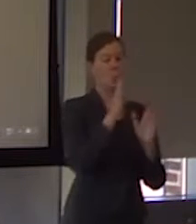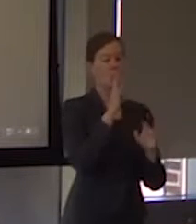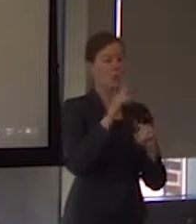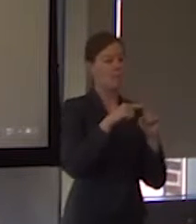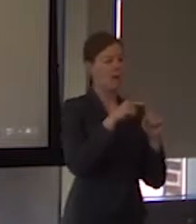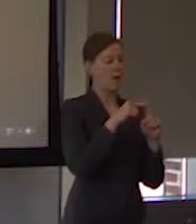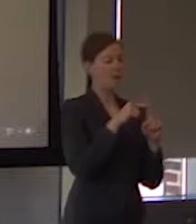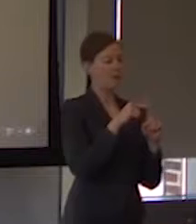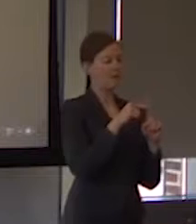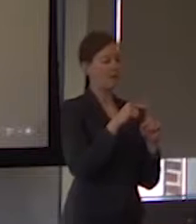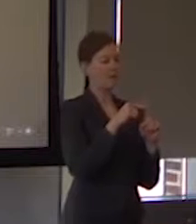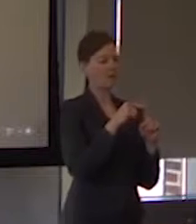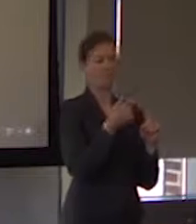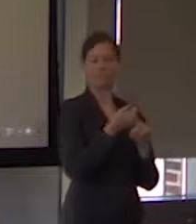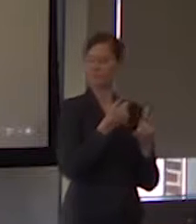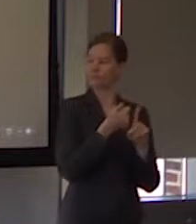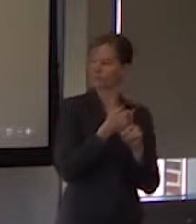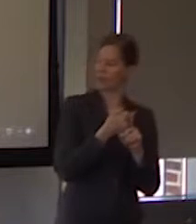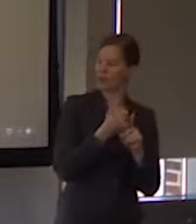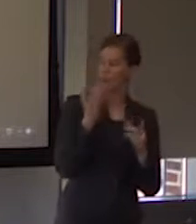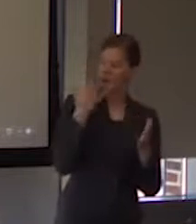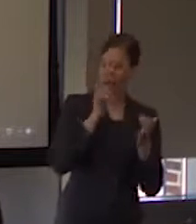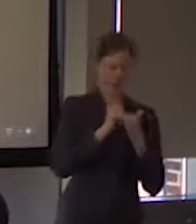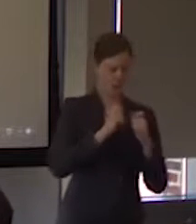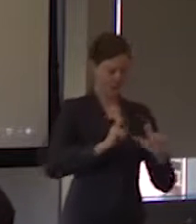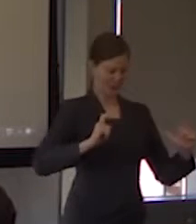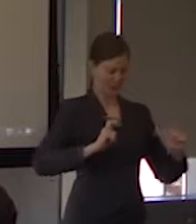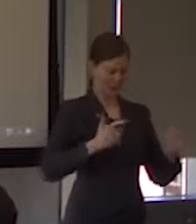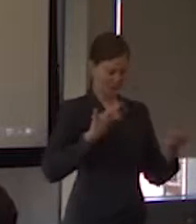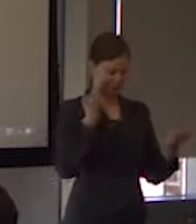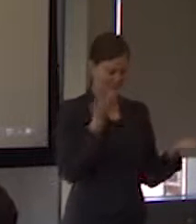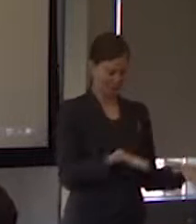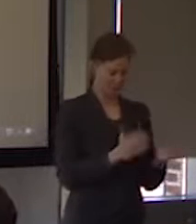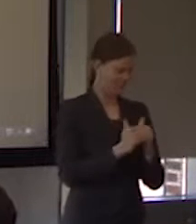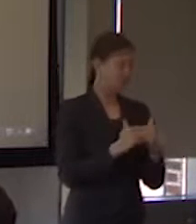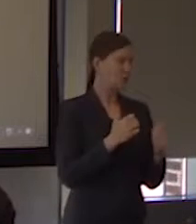I, sorry, not sure how to get this bigger at the moment. But,